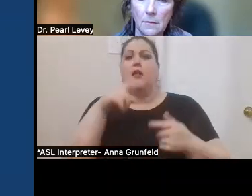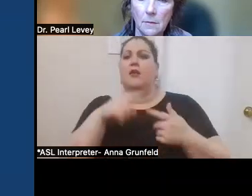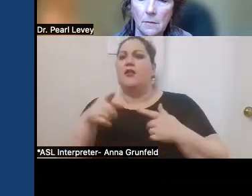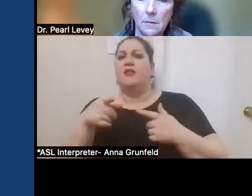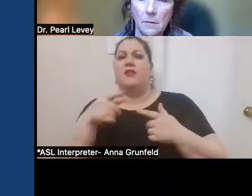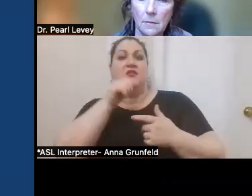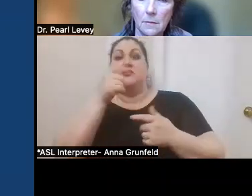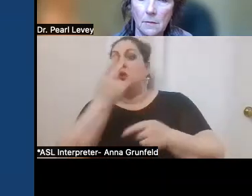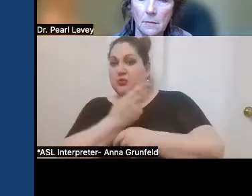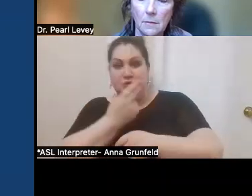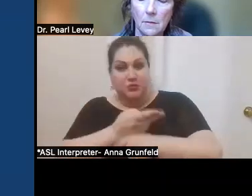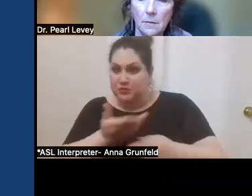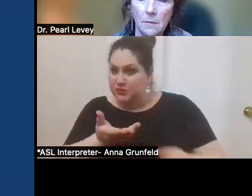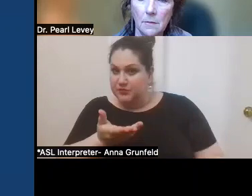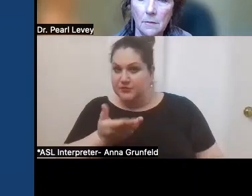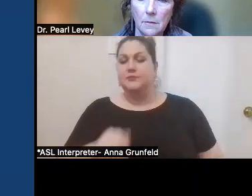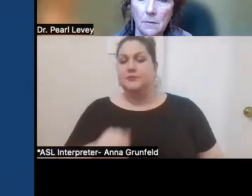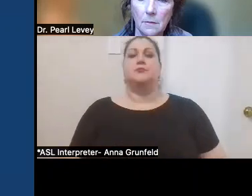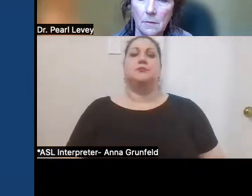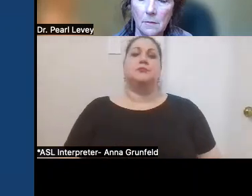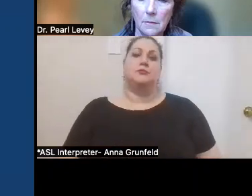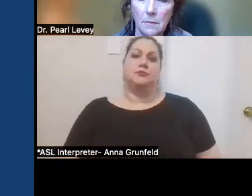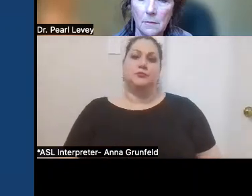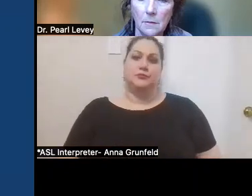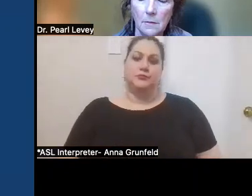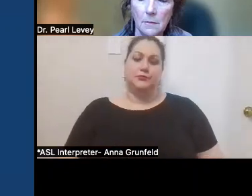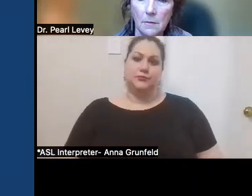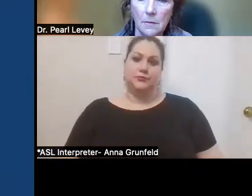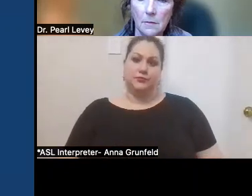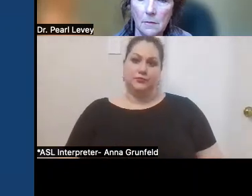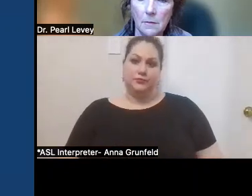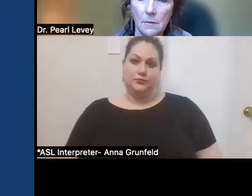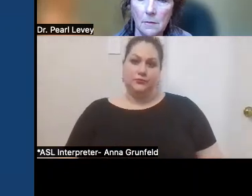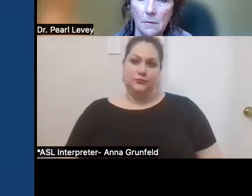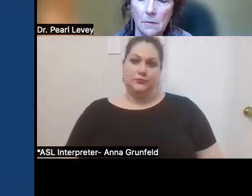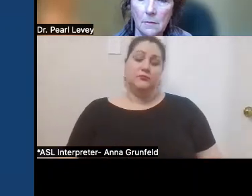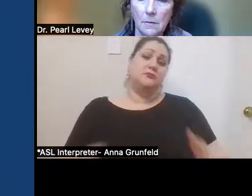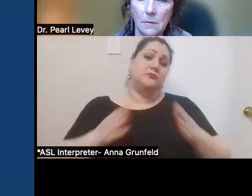And, in general, you know, learners and only medical learners are quite